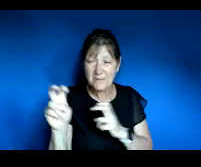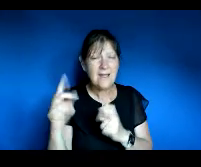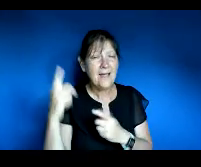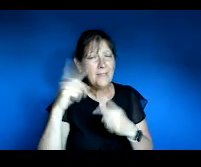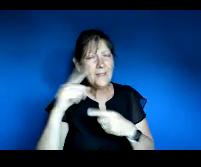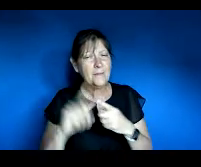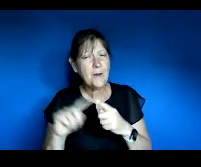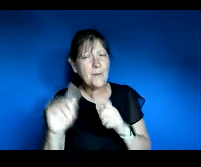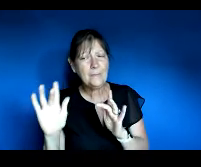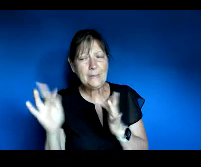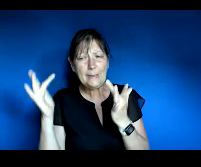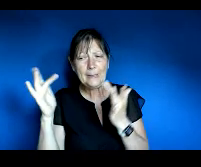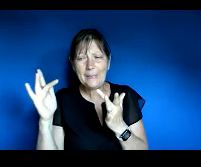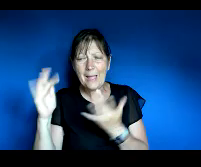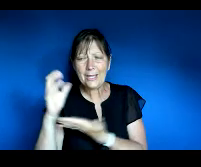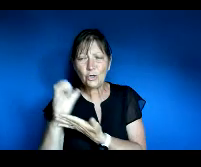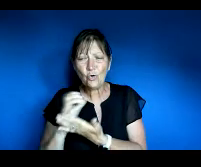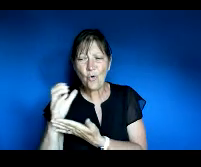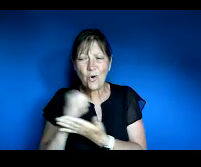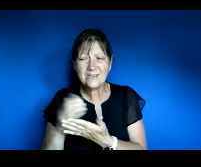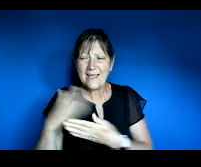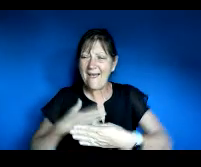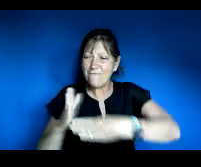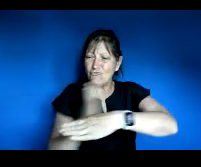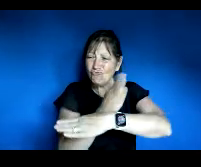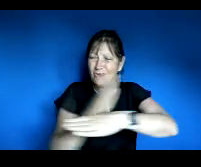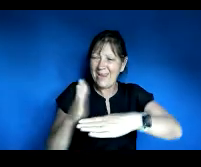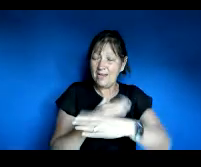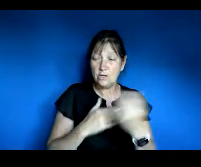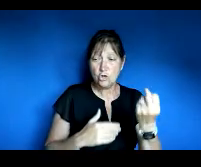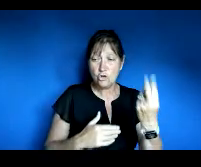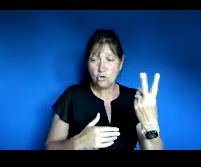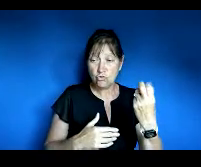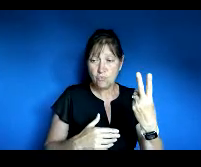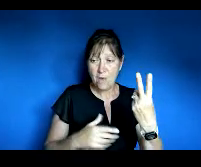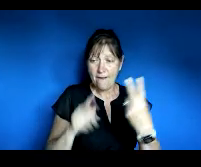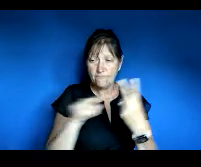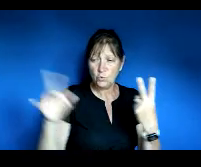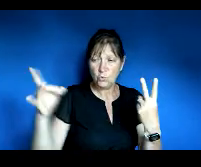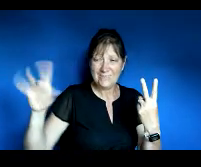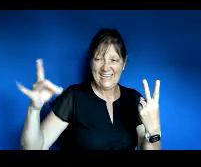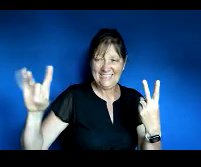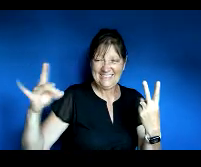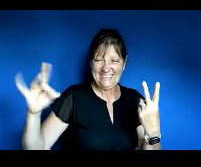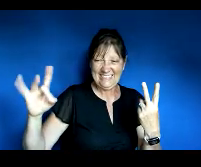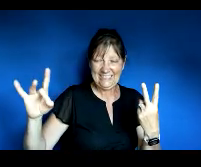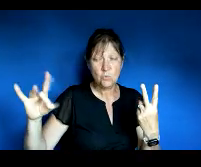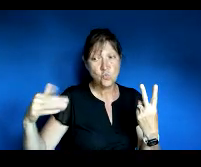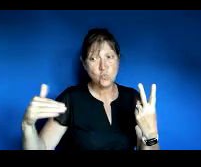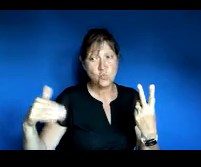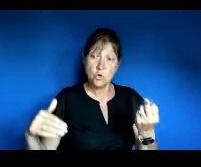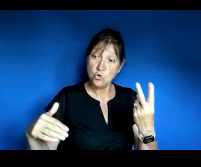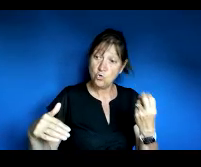There's a range for full-time status students between 12 and 18 credits. There's a really big difference between 12 credits and 18 credits.